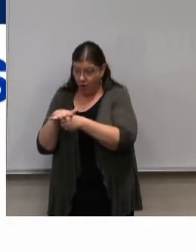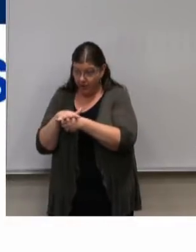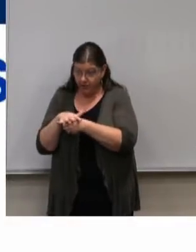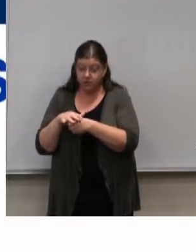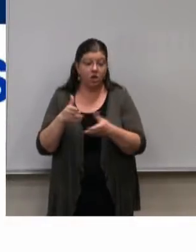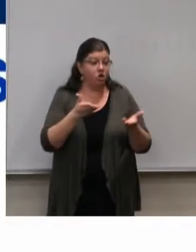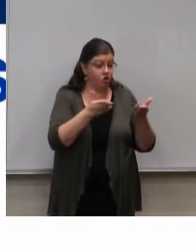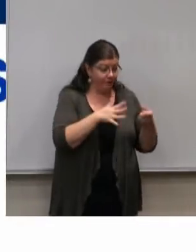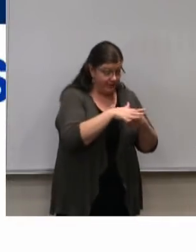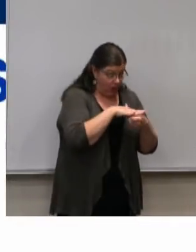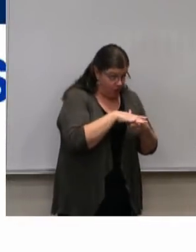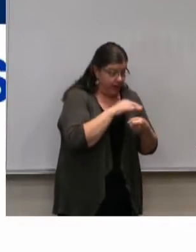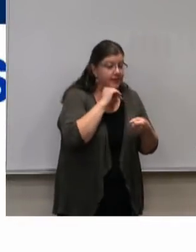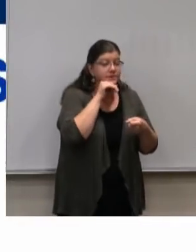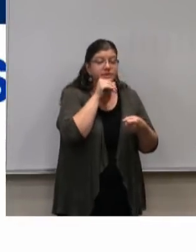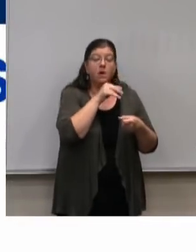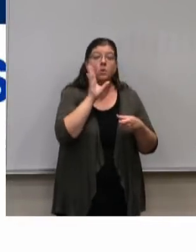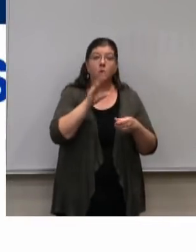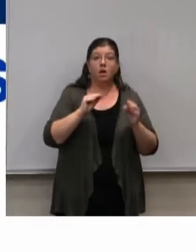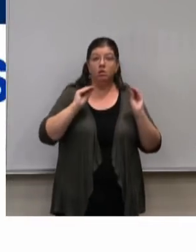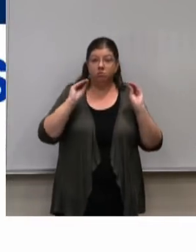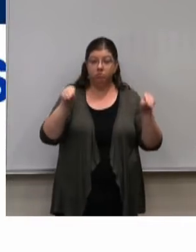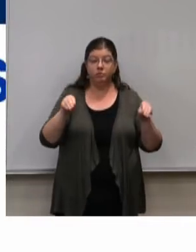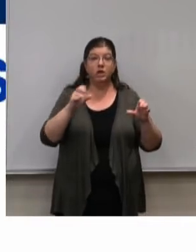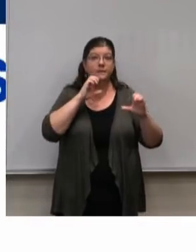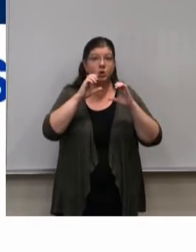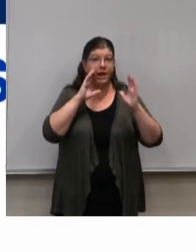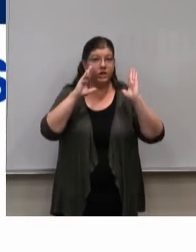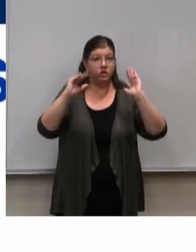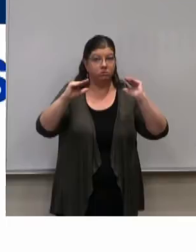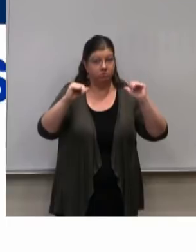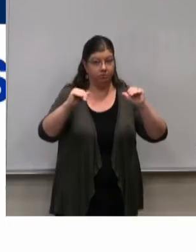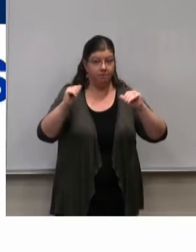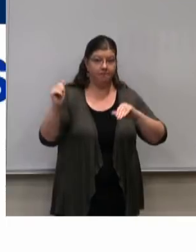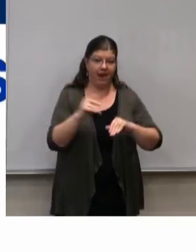We're going to put in communication standards that kind of goes back to that Cranium Cafe.